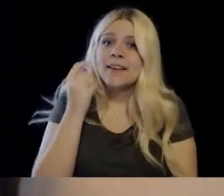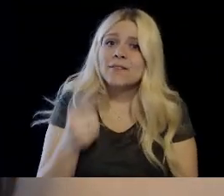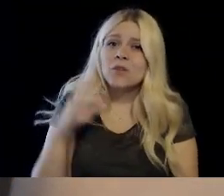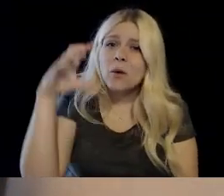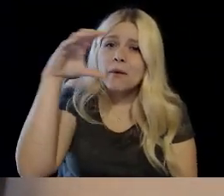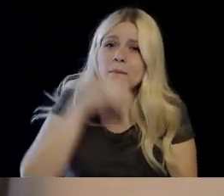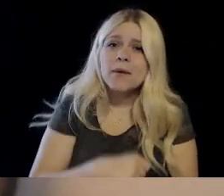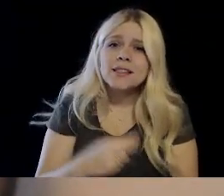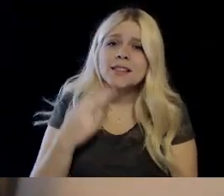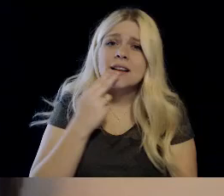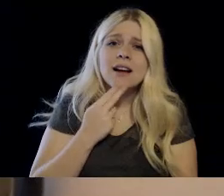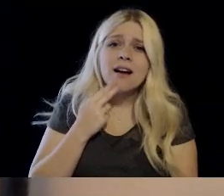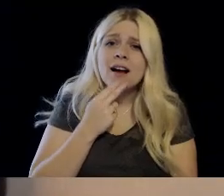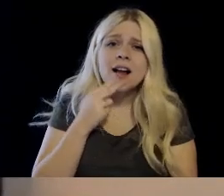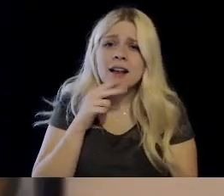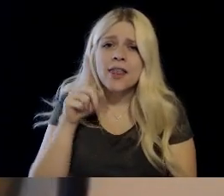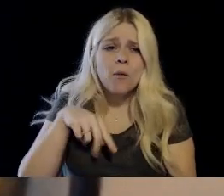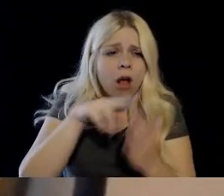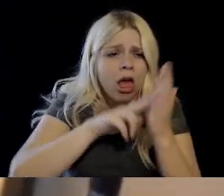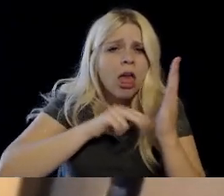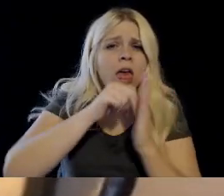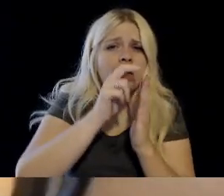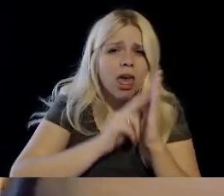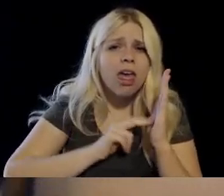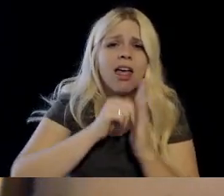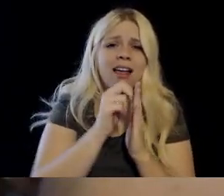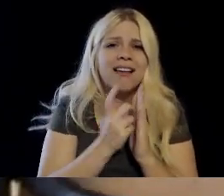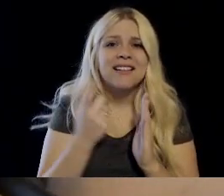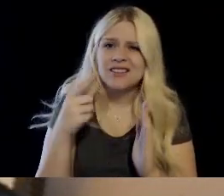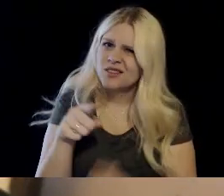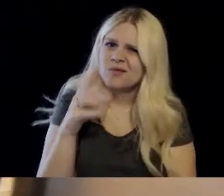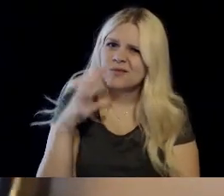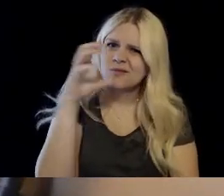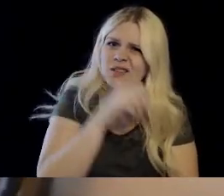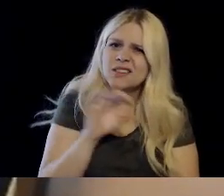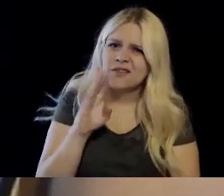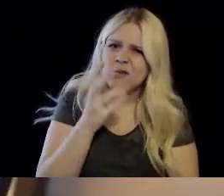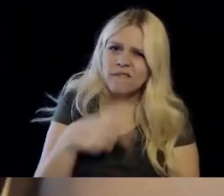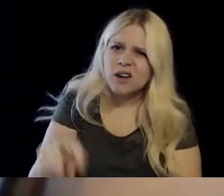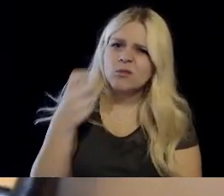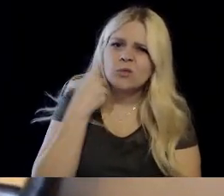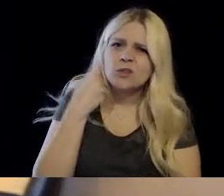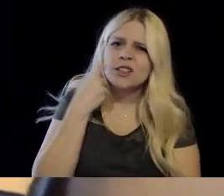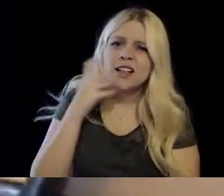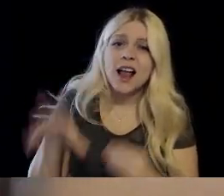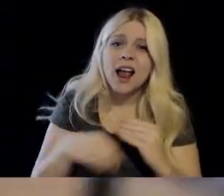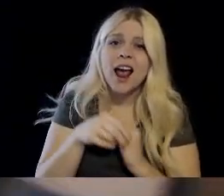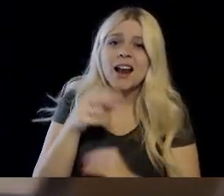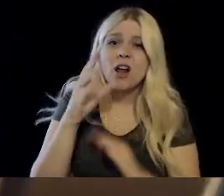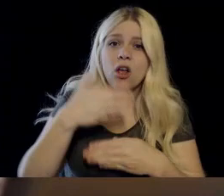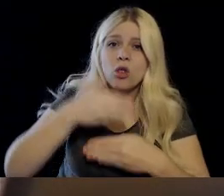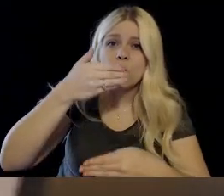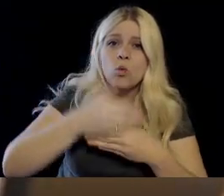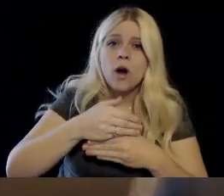a couple weeks ago where we put honey on their windows. It was a great way to see those big ol' tongues. They have speckled little tongues.